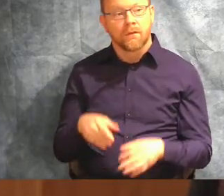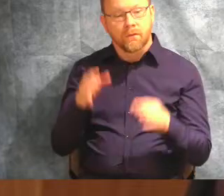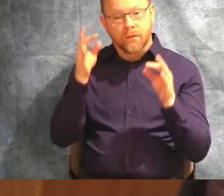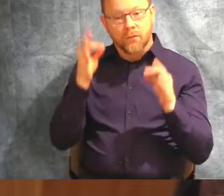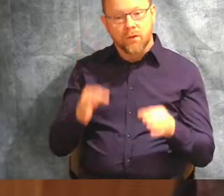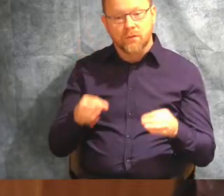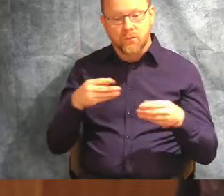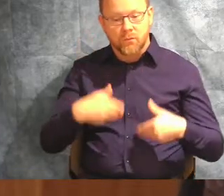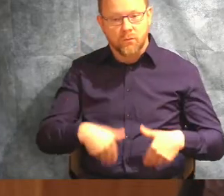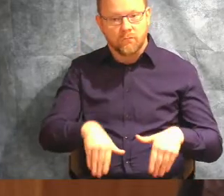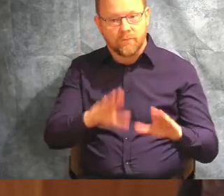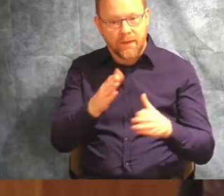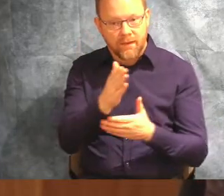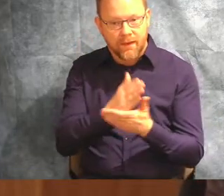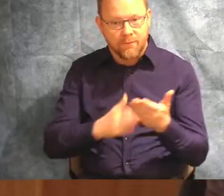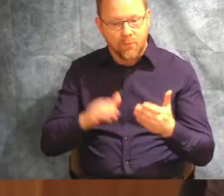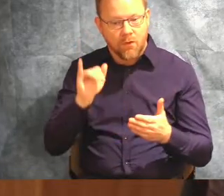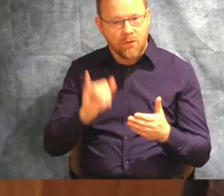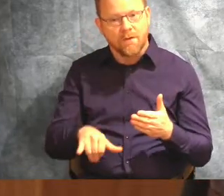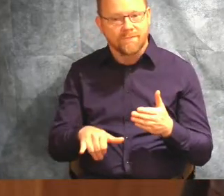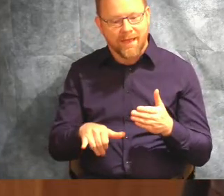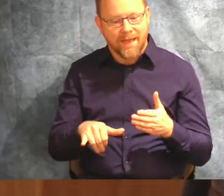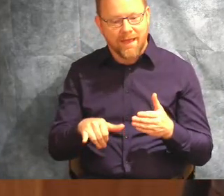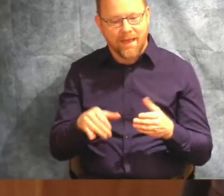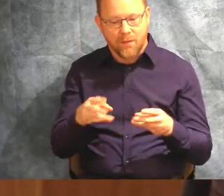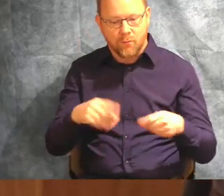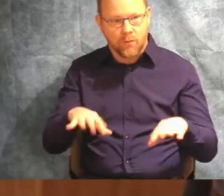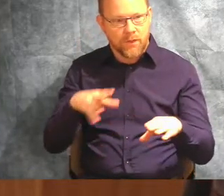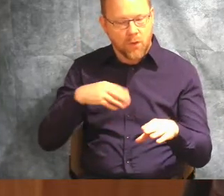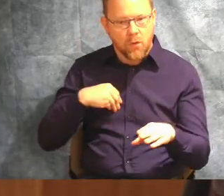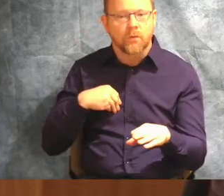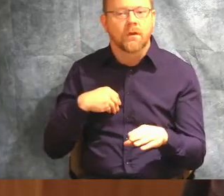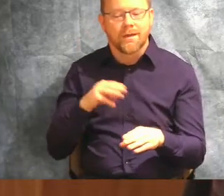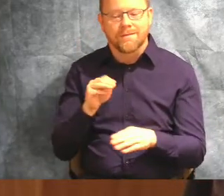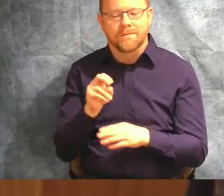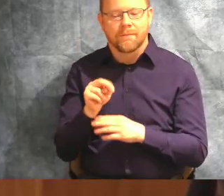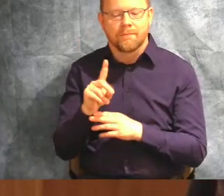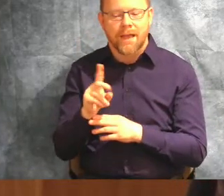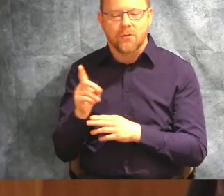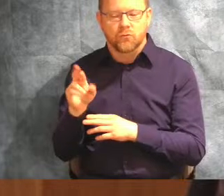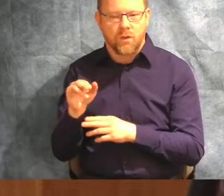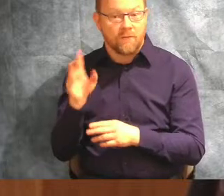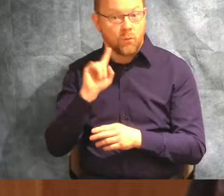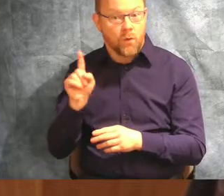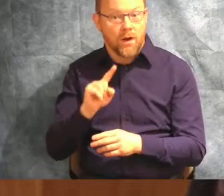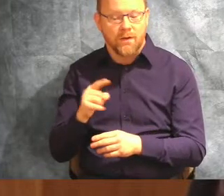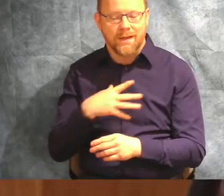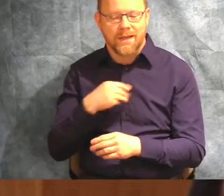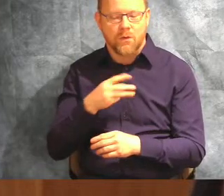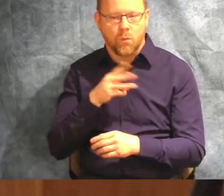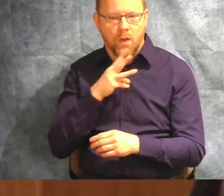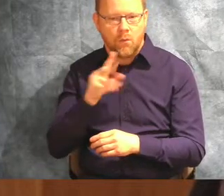portion of the unimproved rideway for Mound Drive in Whitewater Township. We held the hearing on